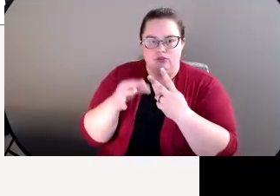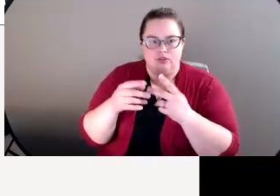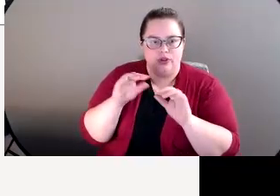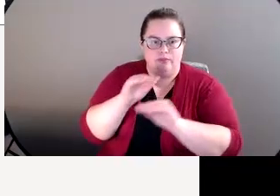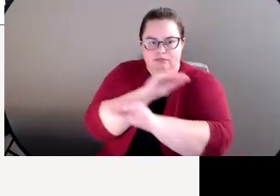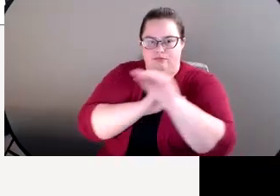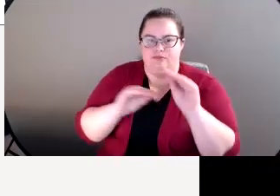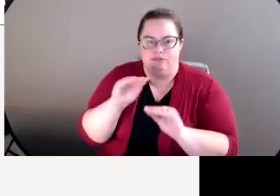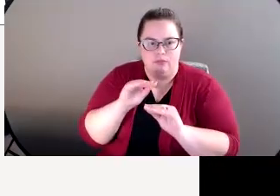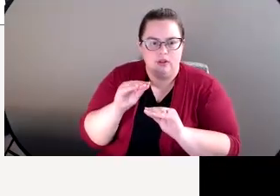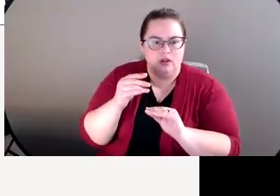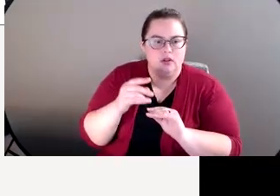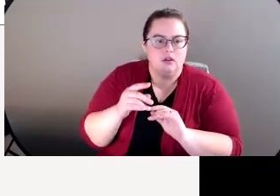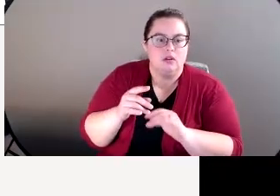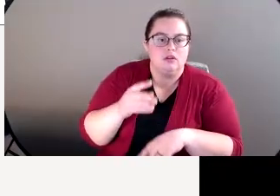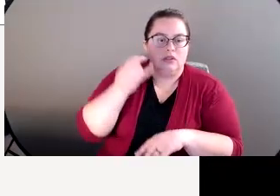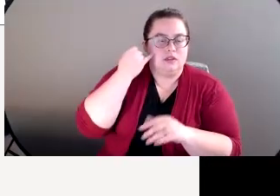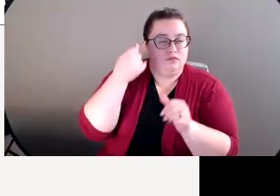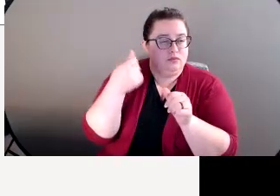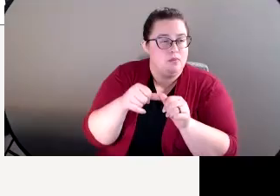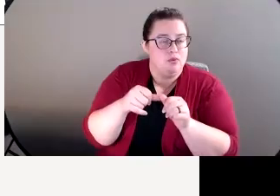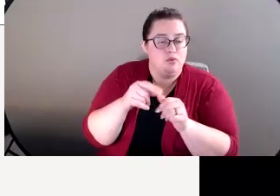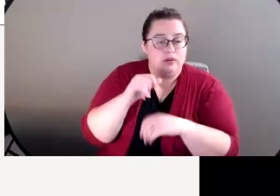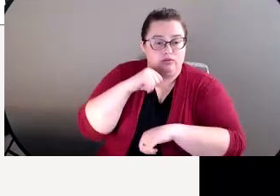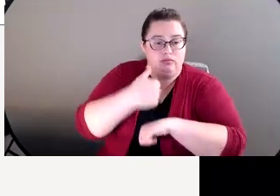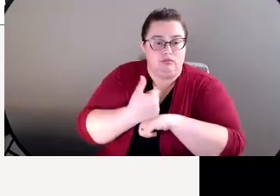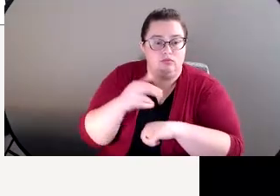Whereas if you recall, when you created rubrics in